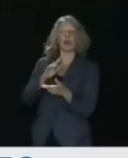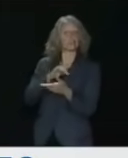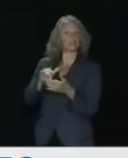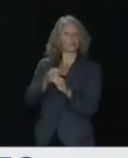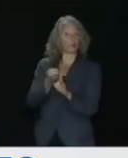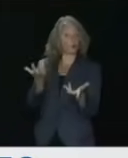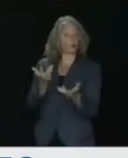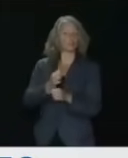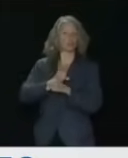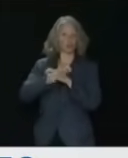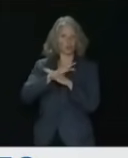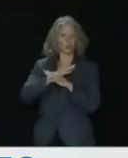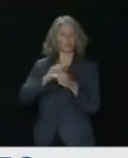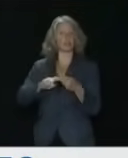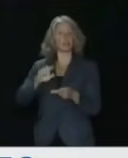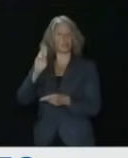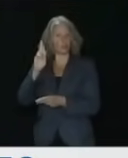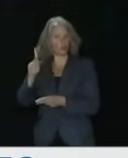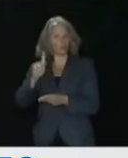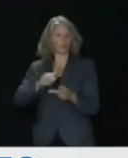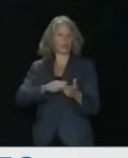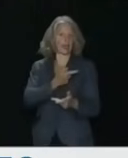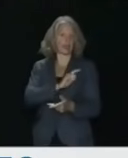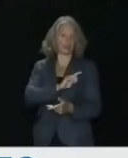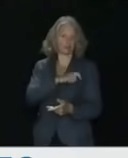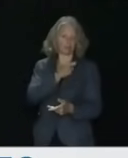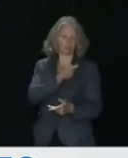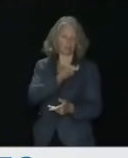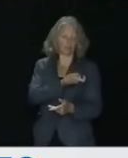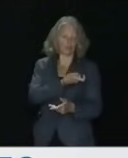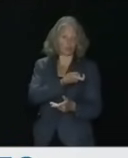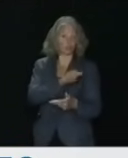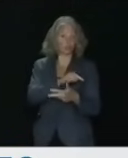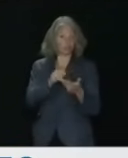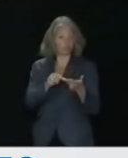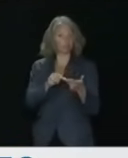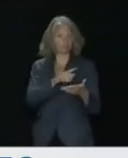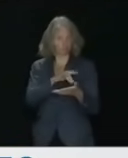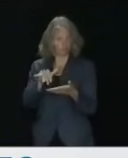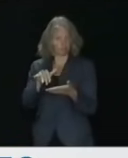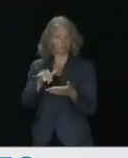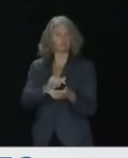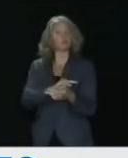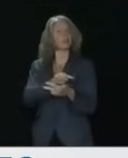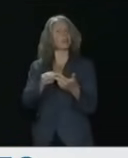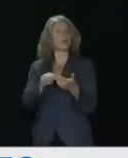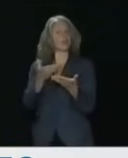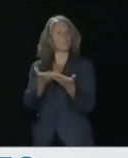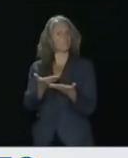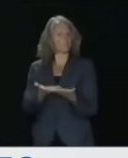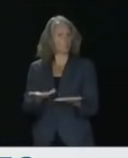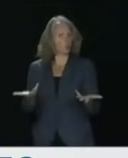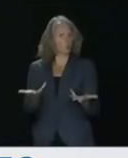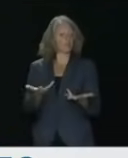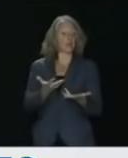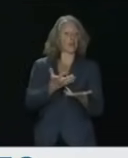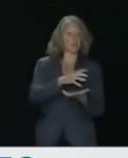RESPONSE. SO THERE WAS STUDIES FROM GERMANY, FROM THE UNITED KINGDOM